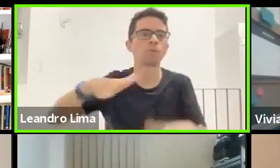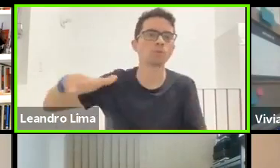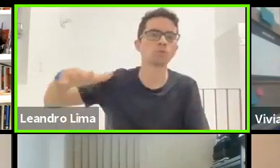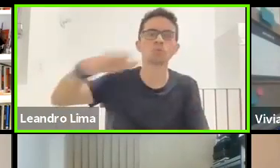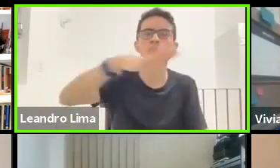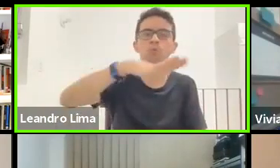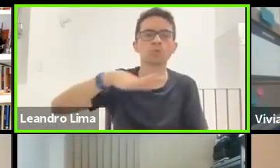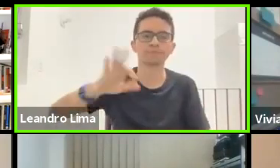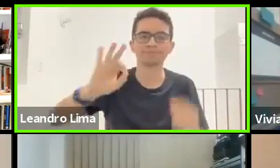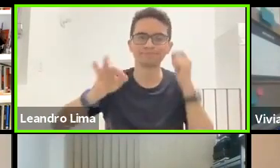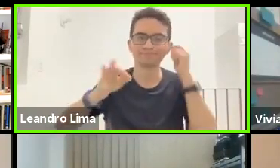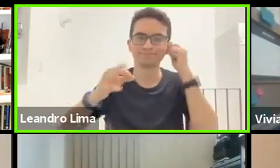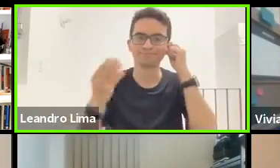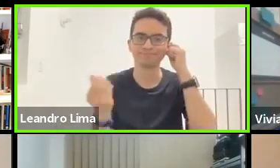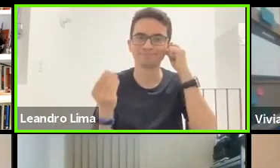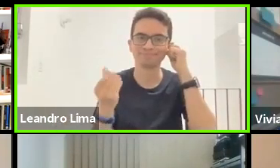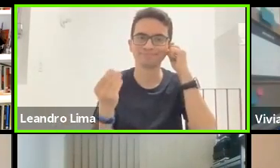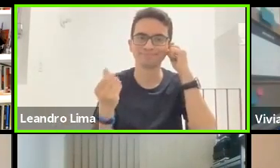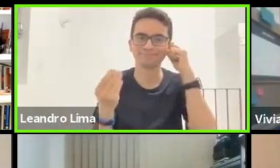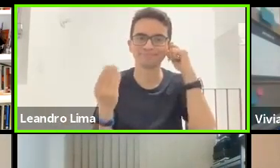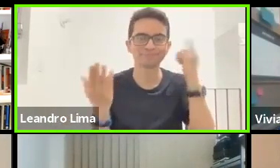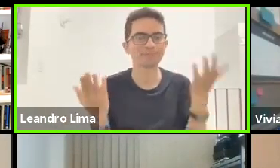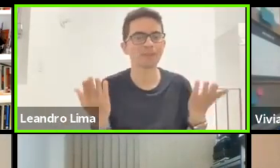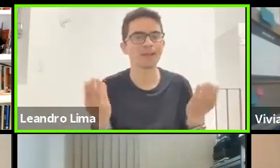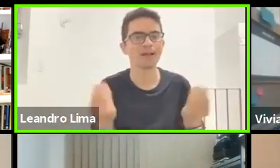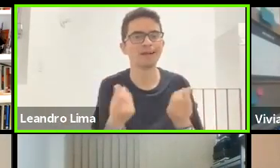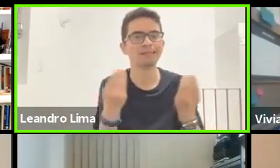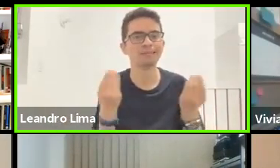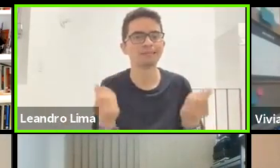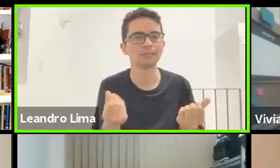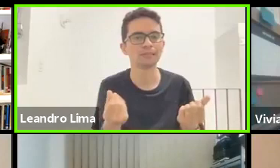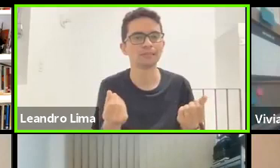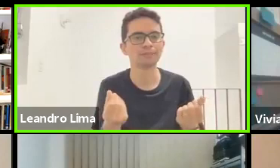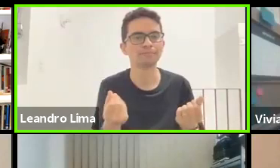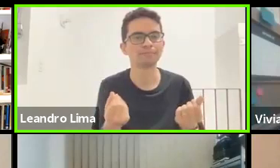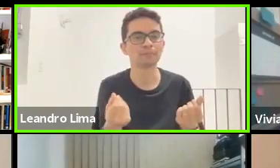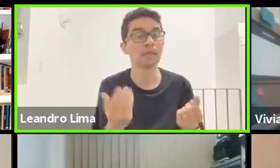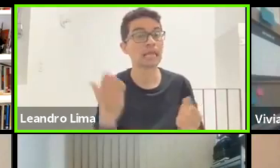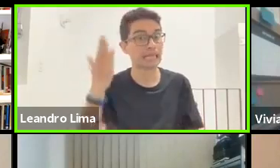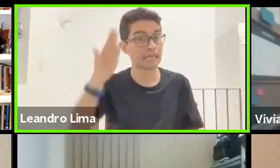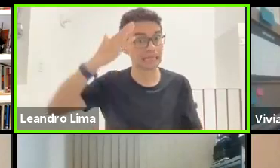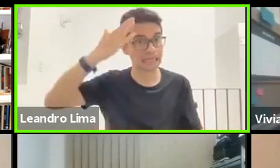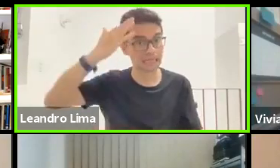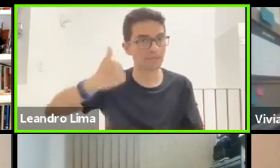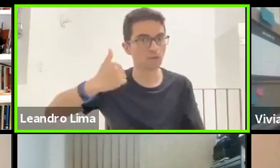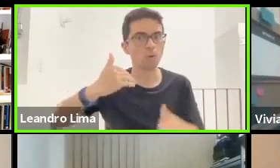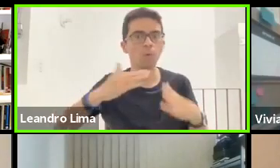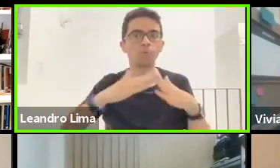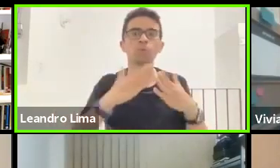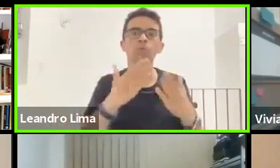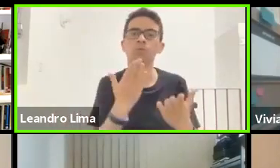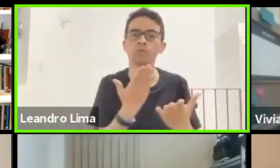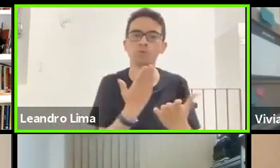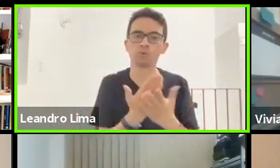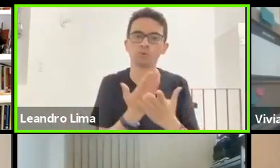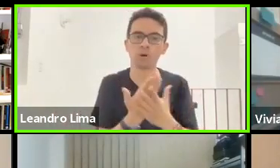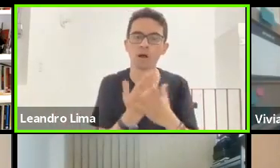probably have the issue with Teaching indication is not as. much. excess Excessive theory, but Excessive theory, but not enough